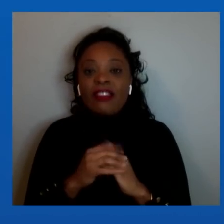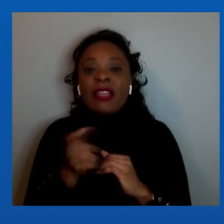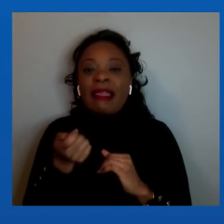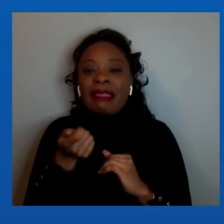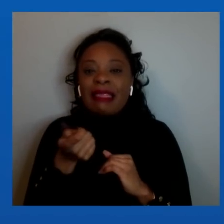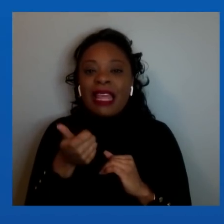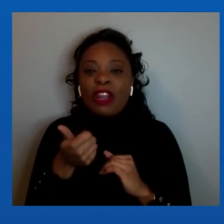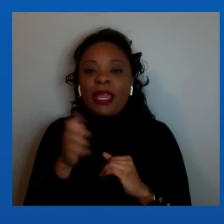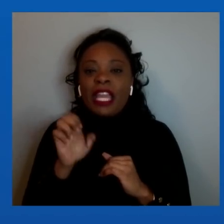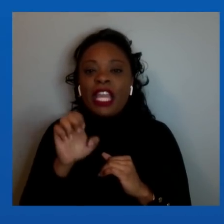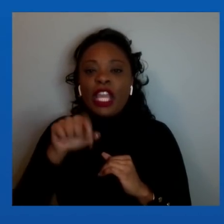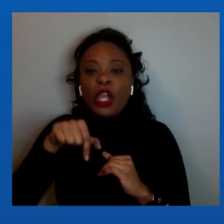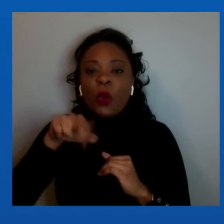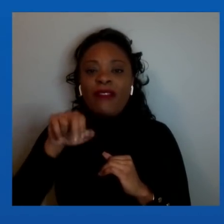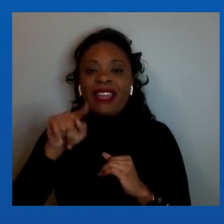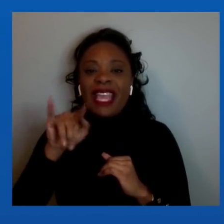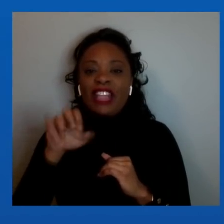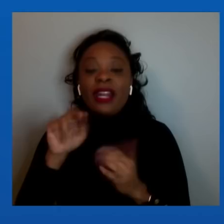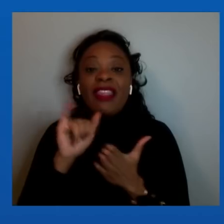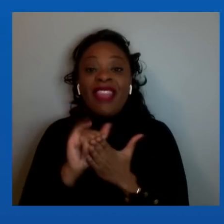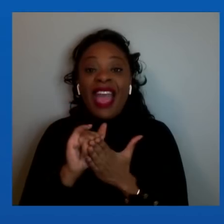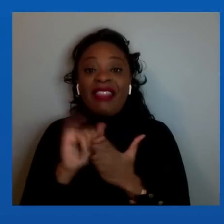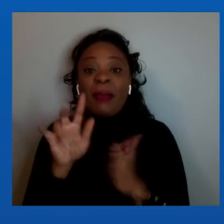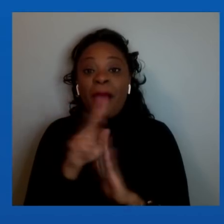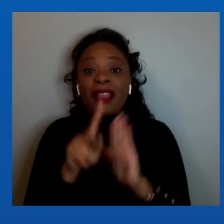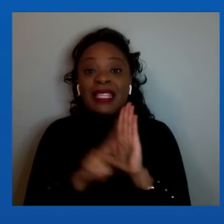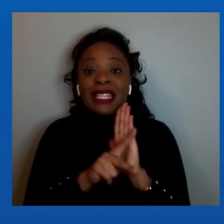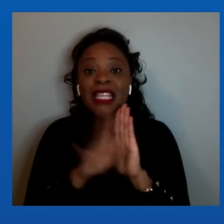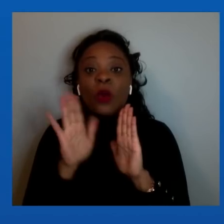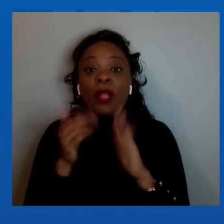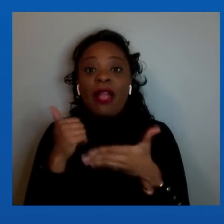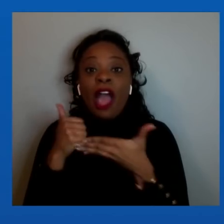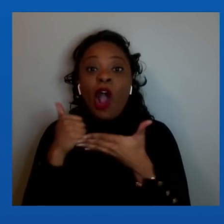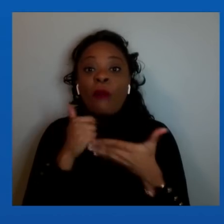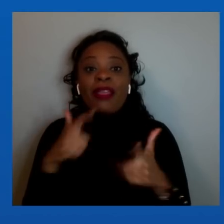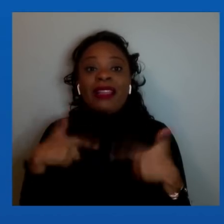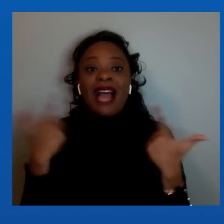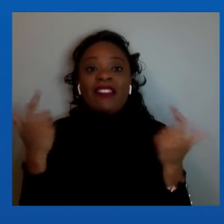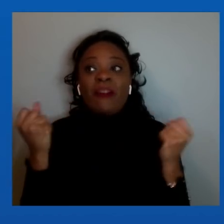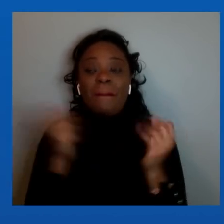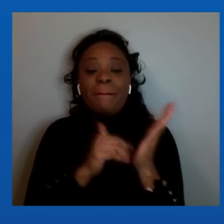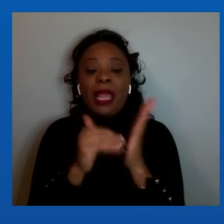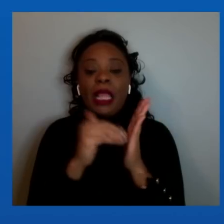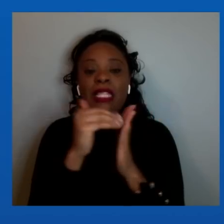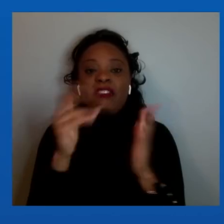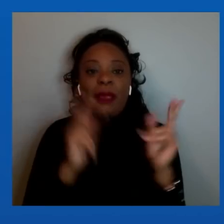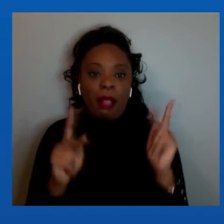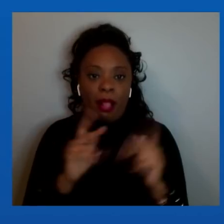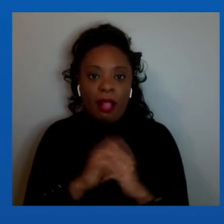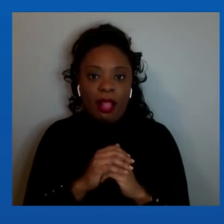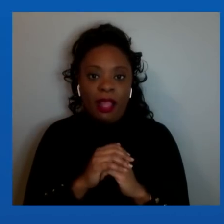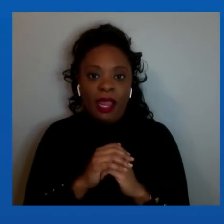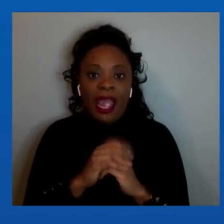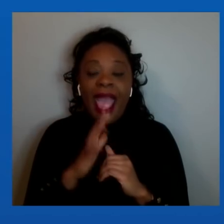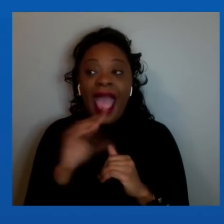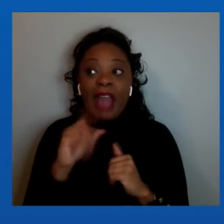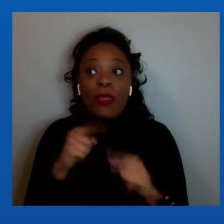that these policies lift up the lives of millions of people and in so doing, lift up the country,